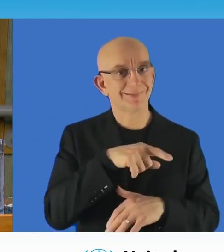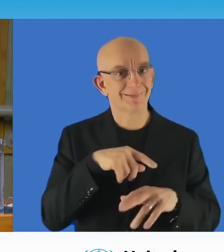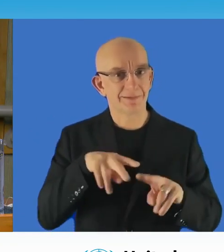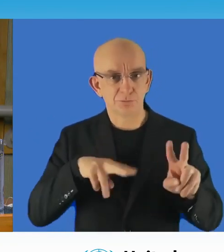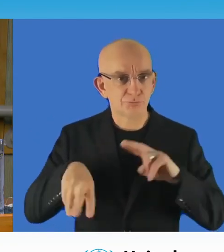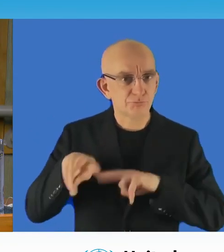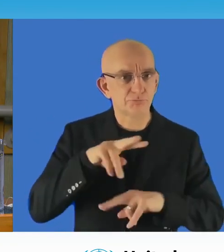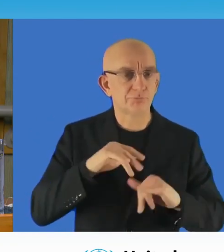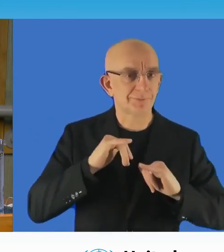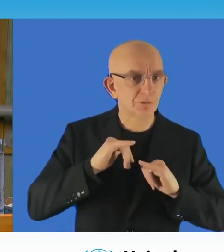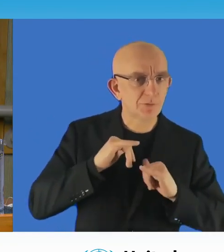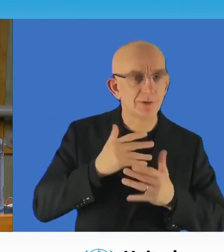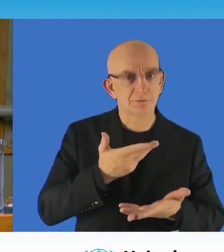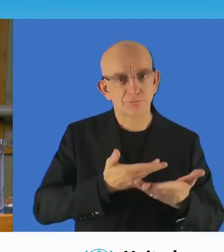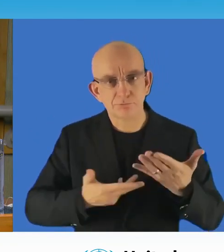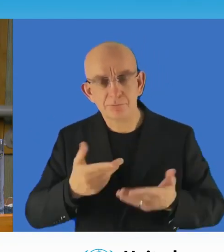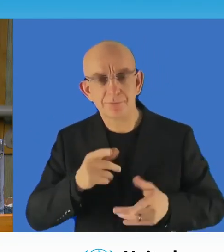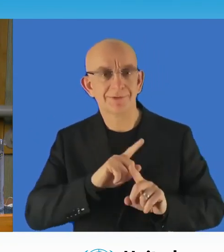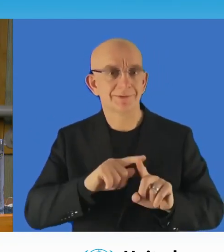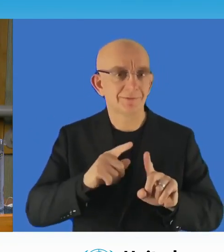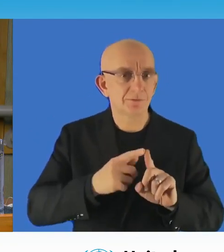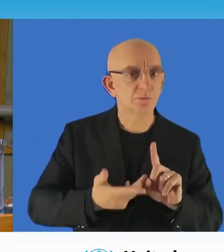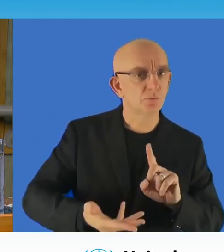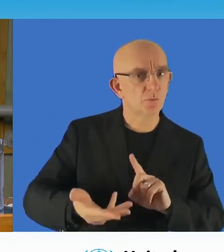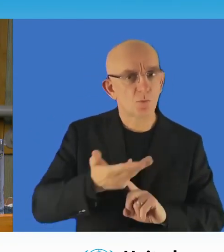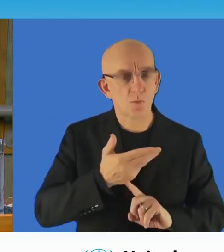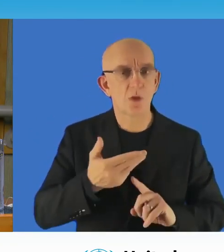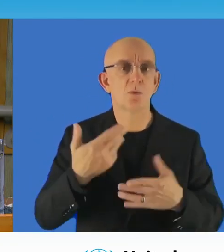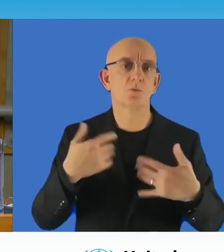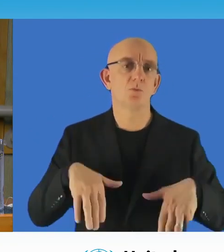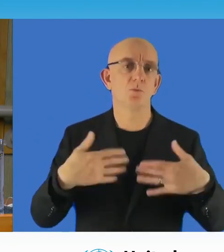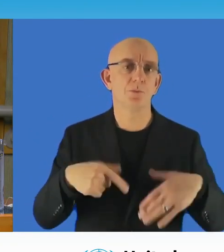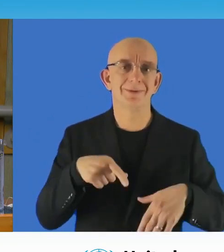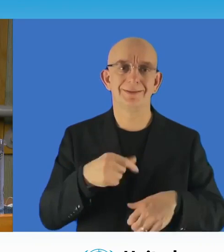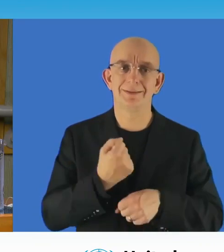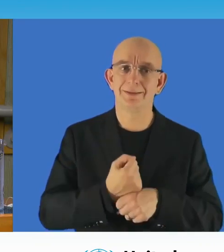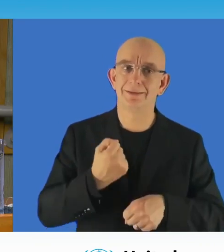think all of us can to a certain extent be satisfied that there is forward momentum a